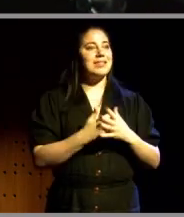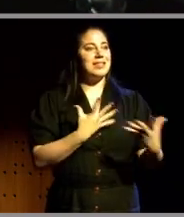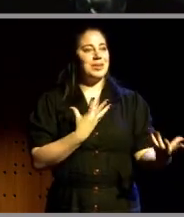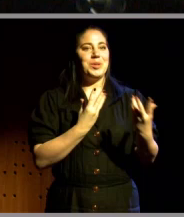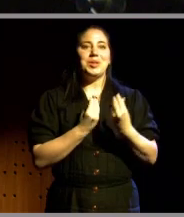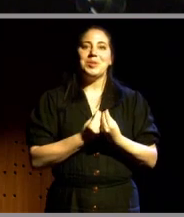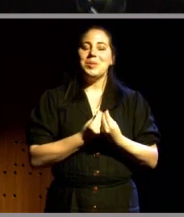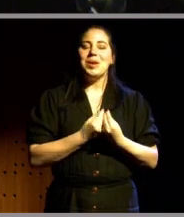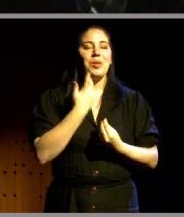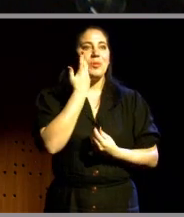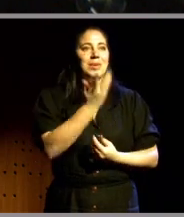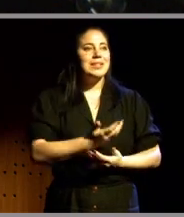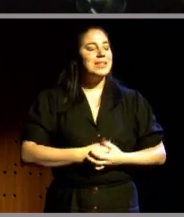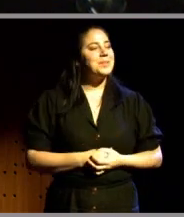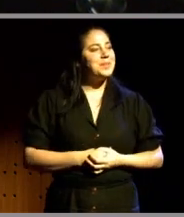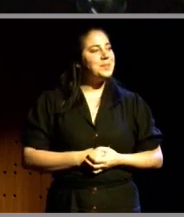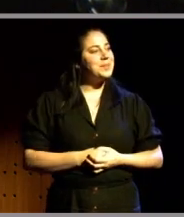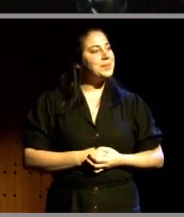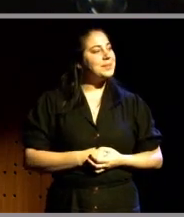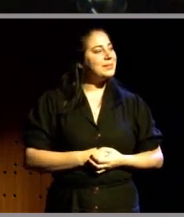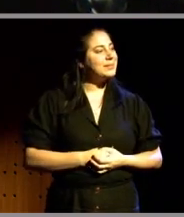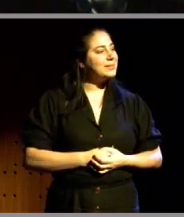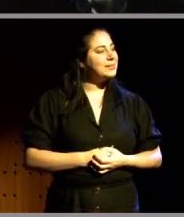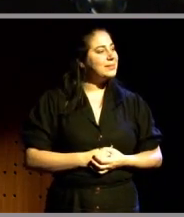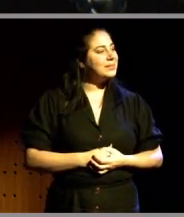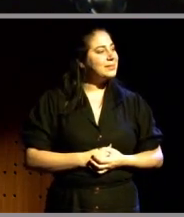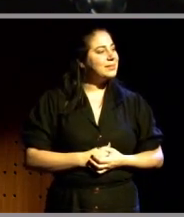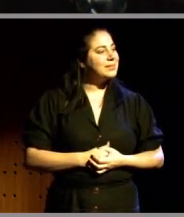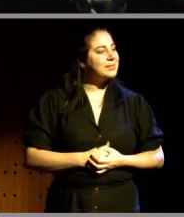Ensemble Offspring and Claire Edwards.